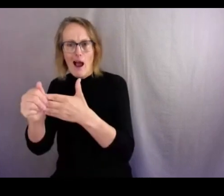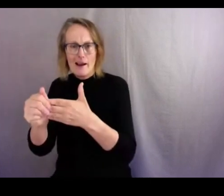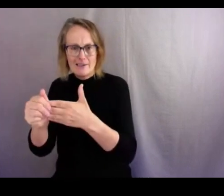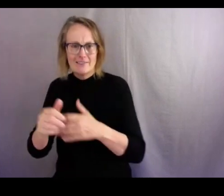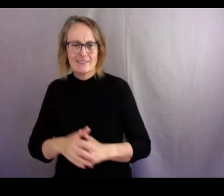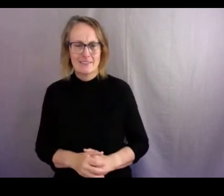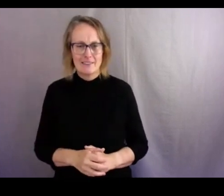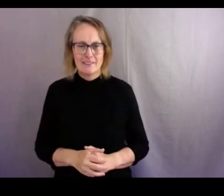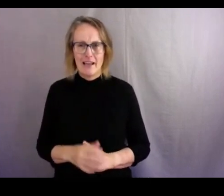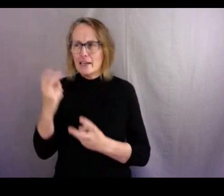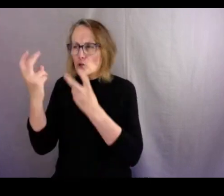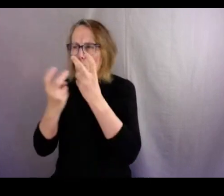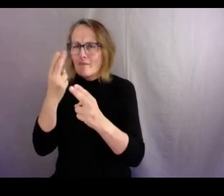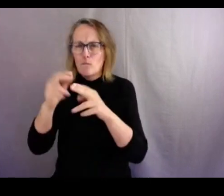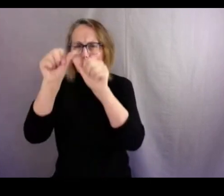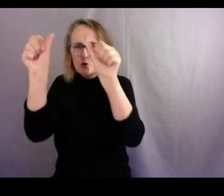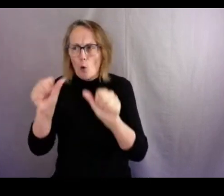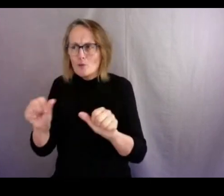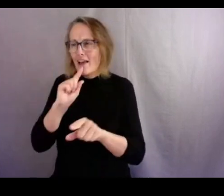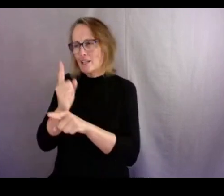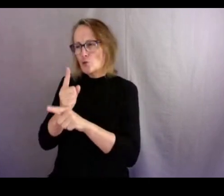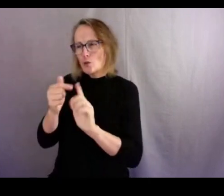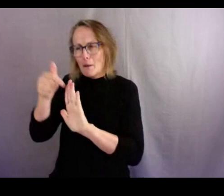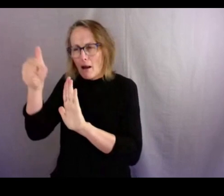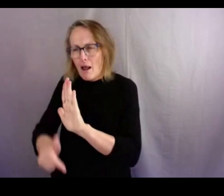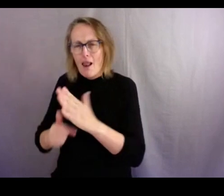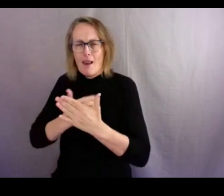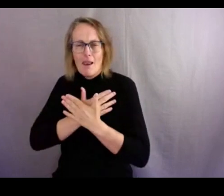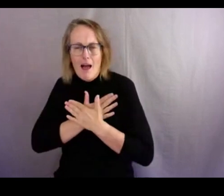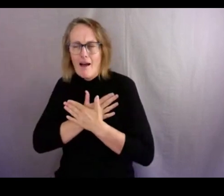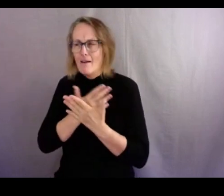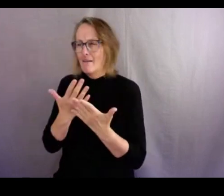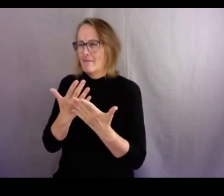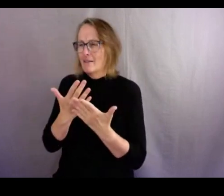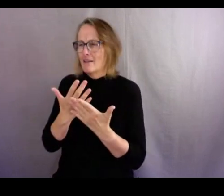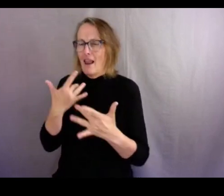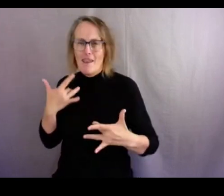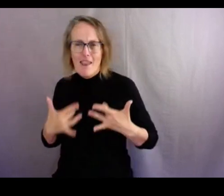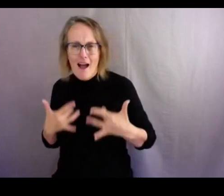and it's all about life and love and the surrounding nature is full of erotic undertones